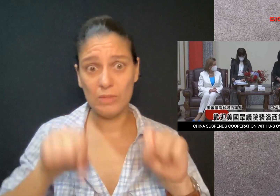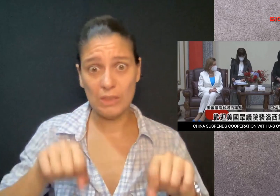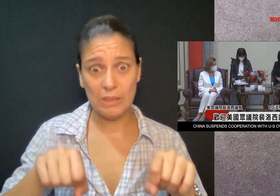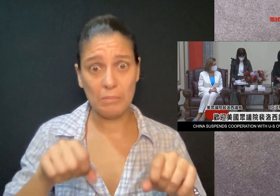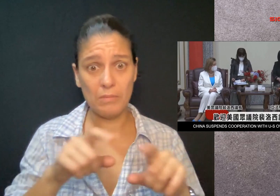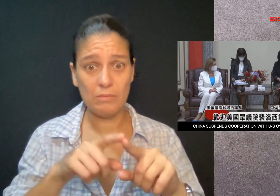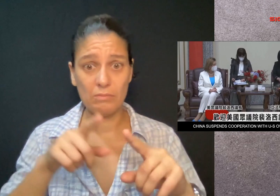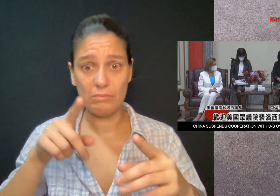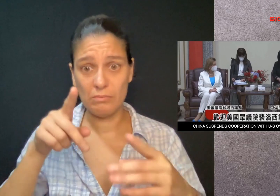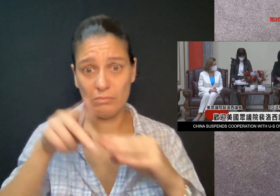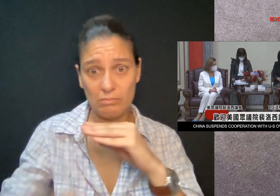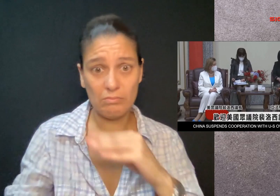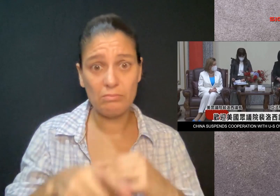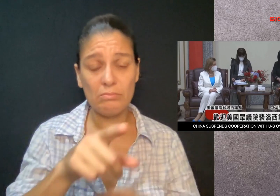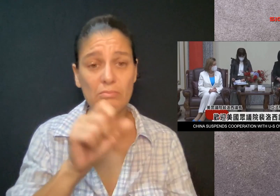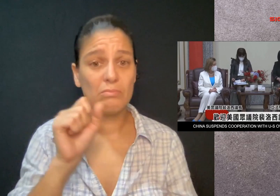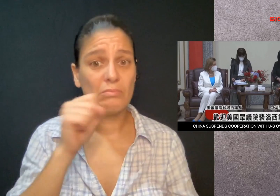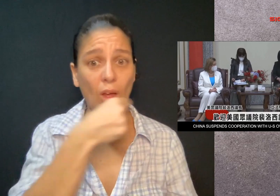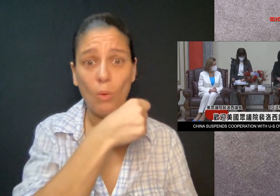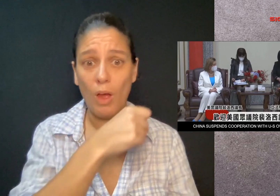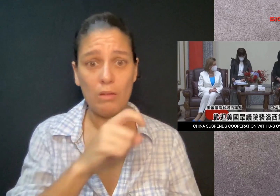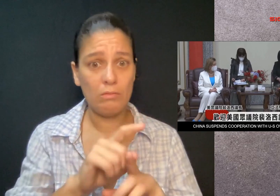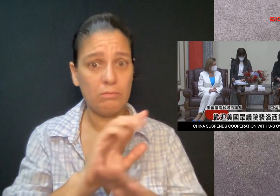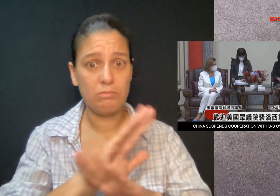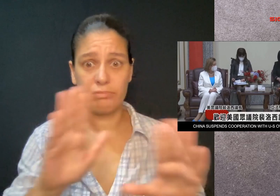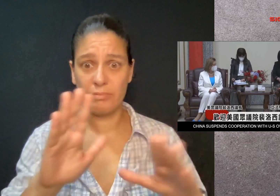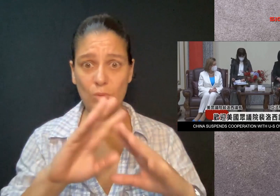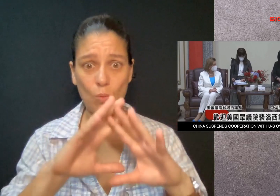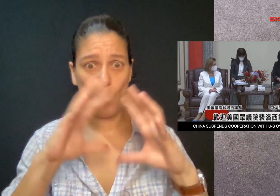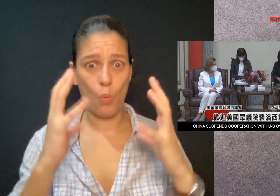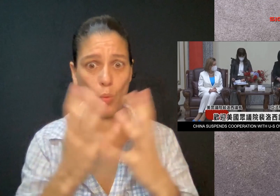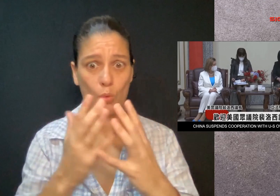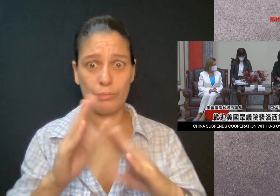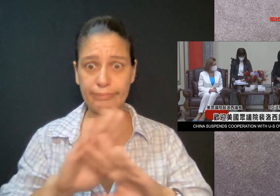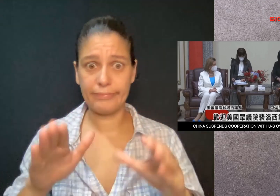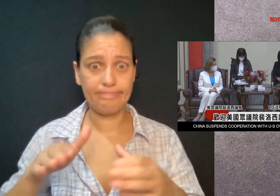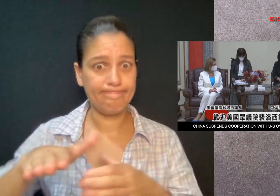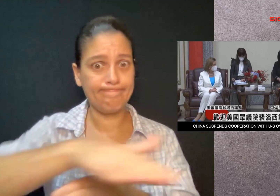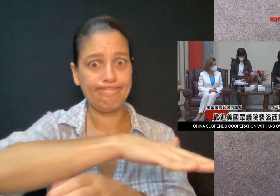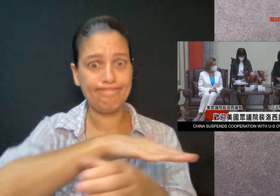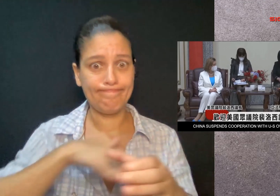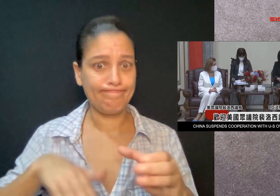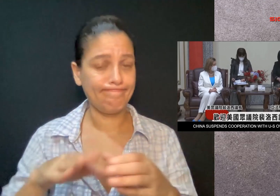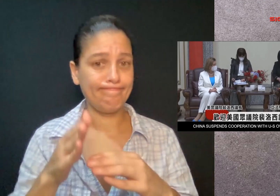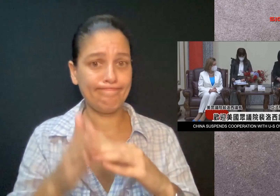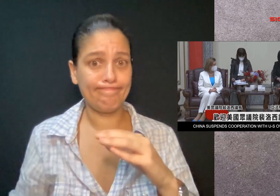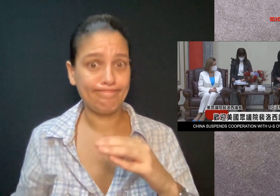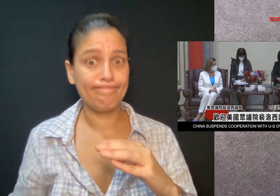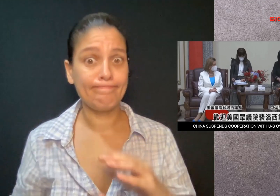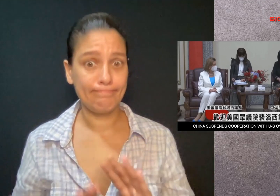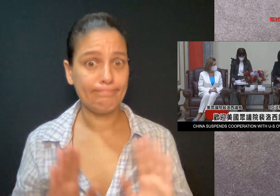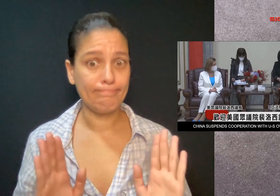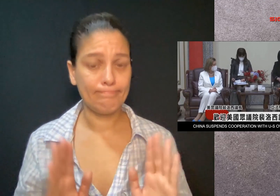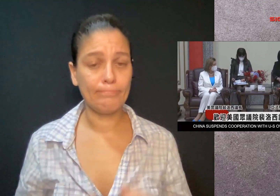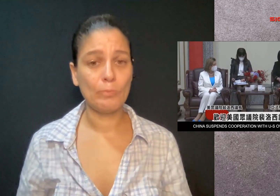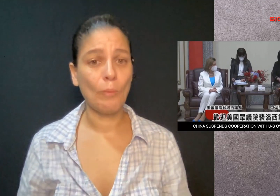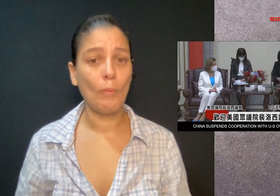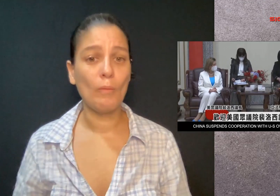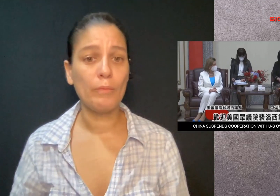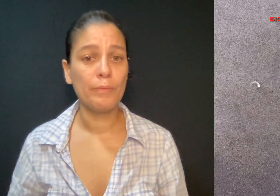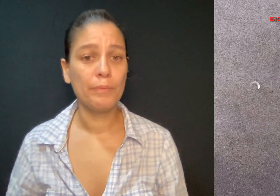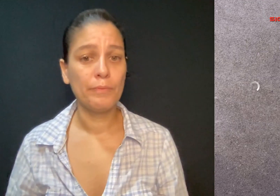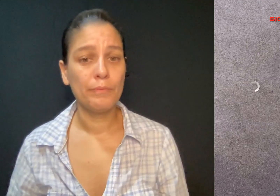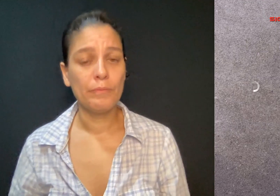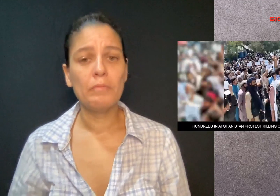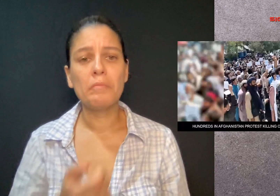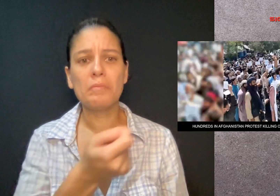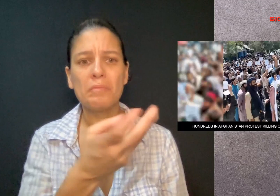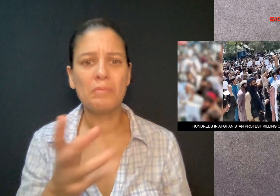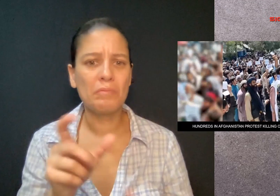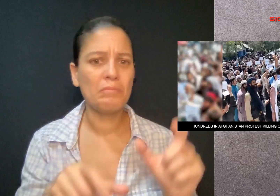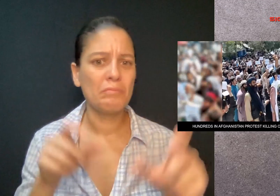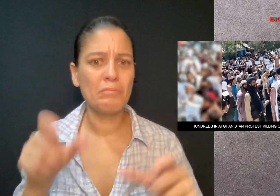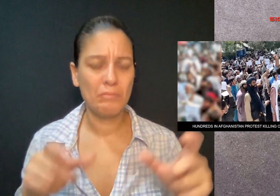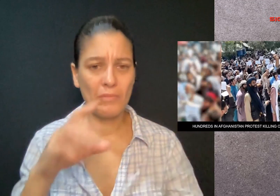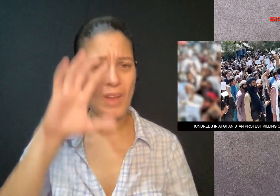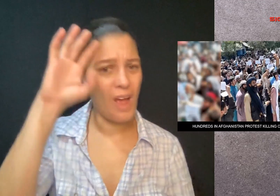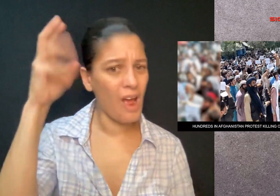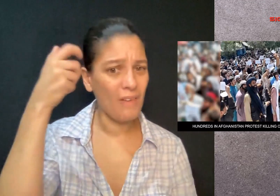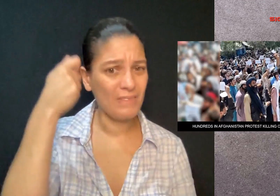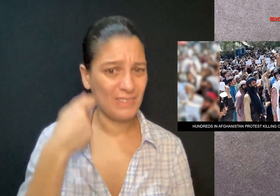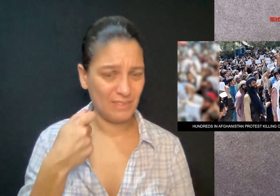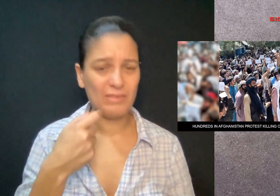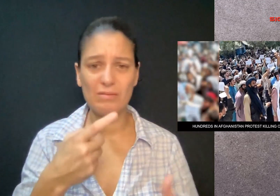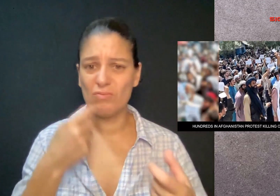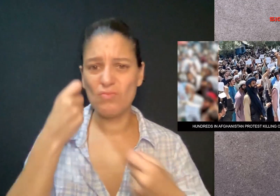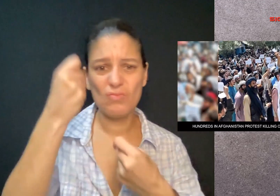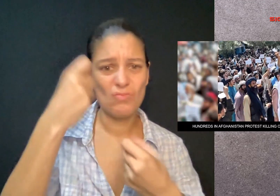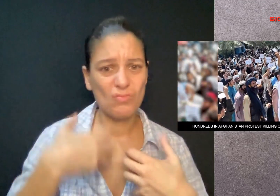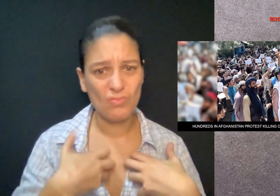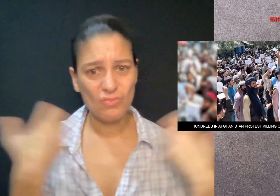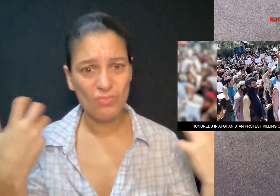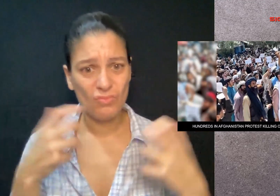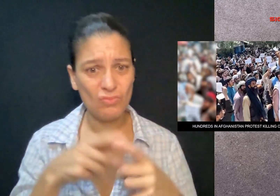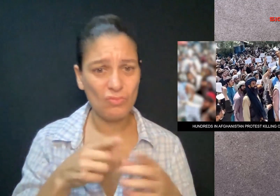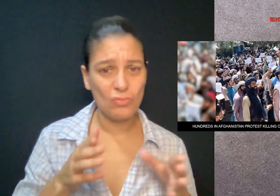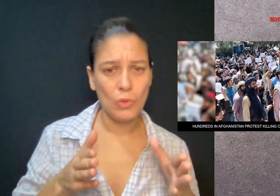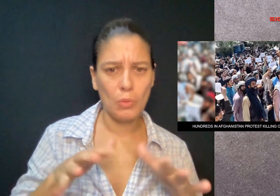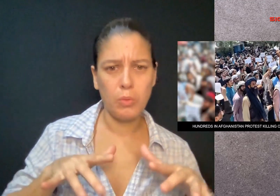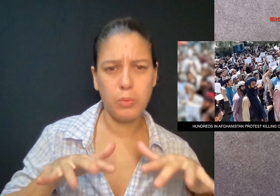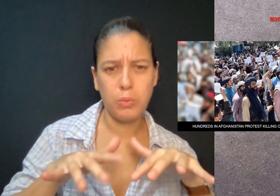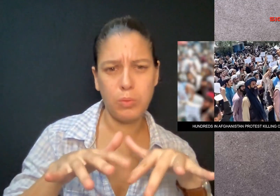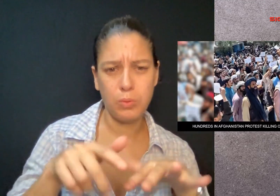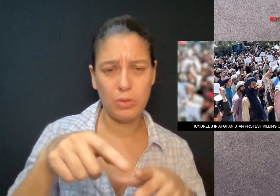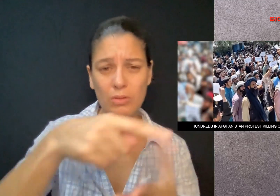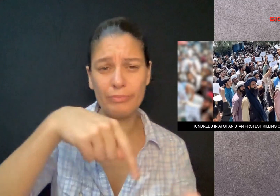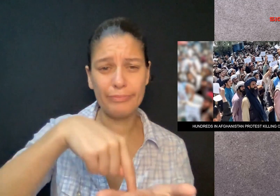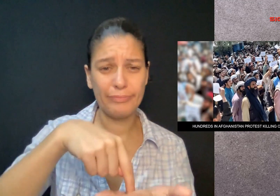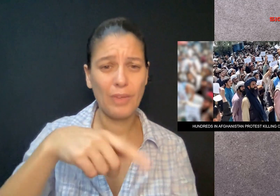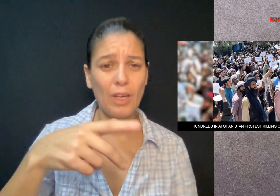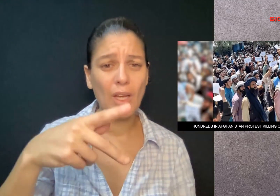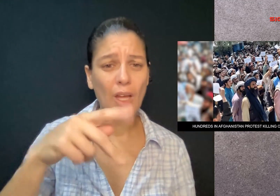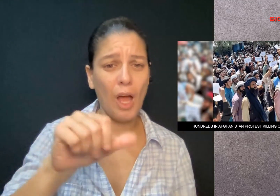that China could cut Taiwan off from the rest of the world at any moment